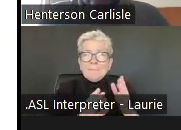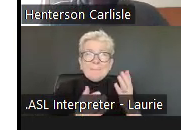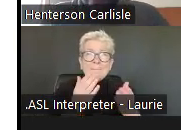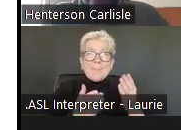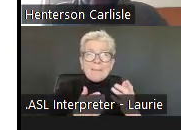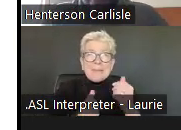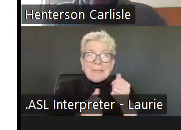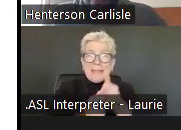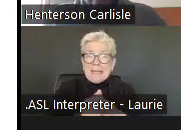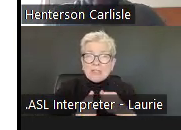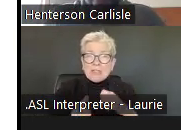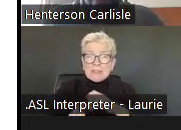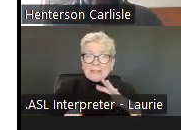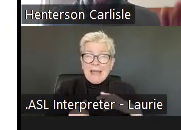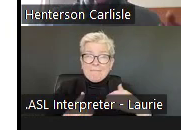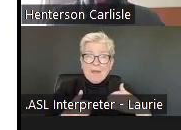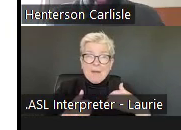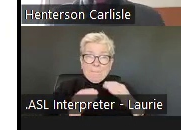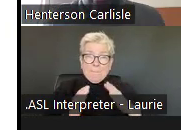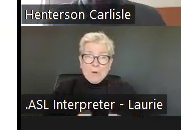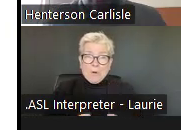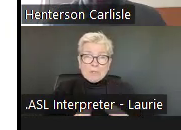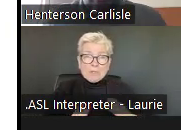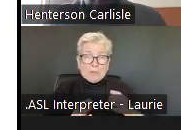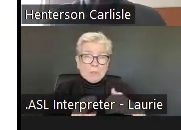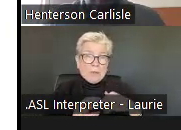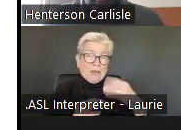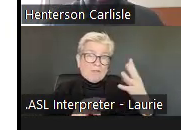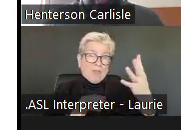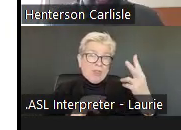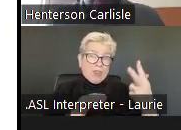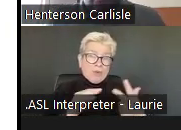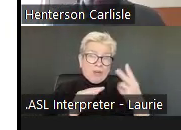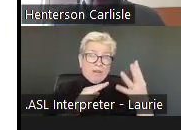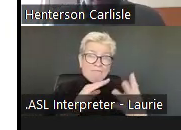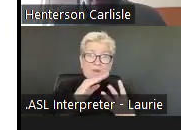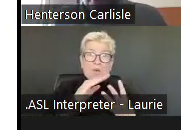kids that they take on as a case load, that they kind of follow through and